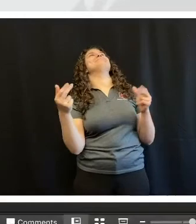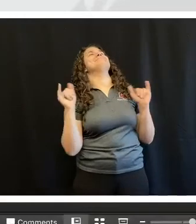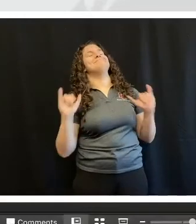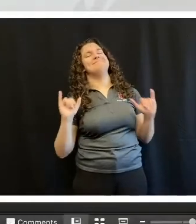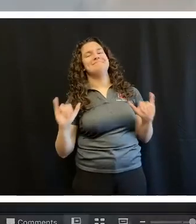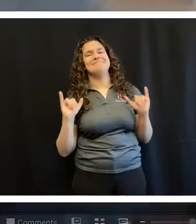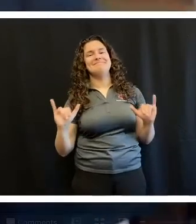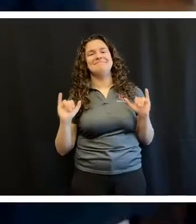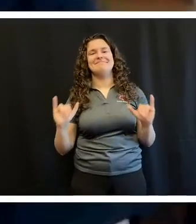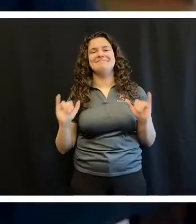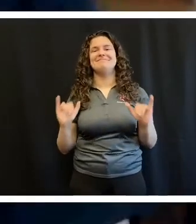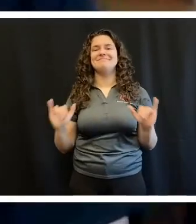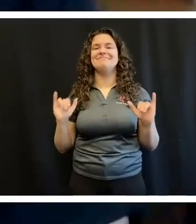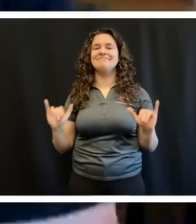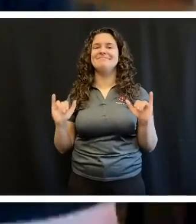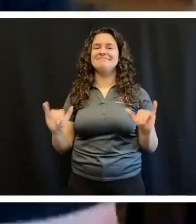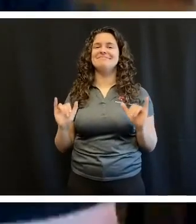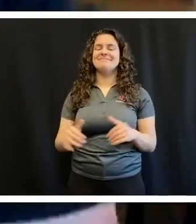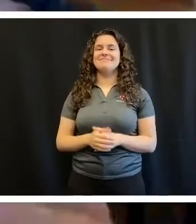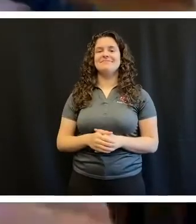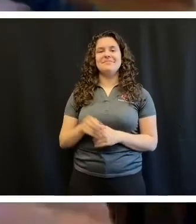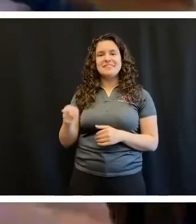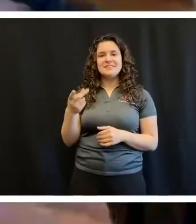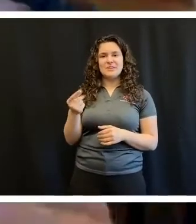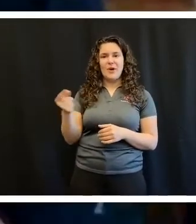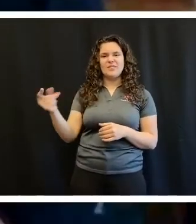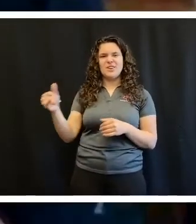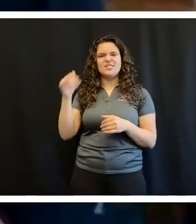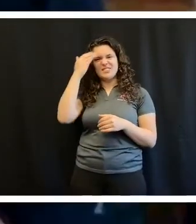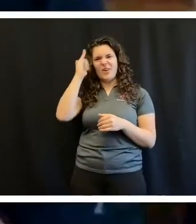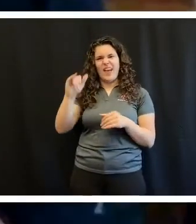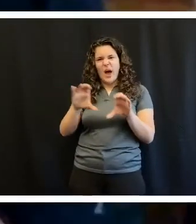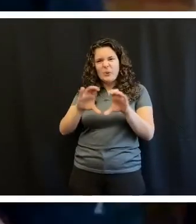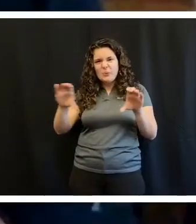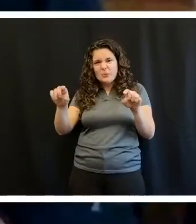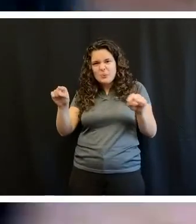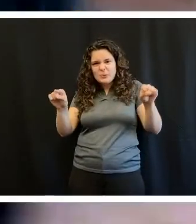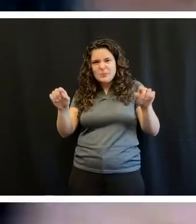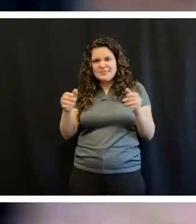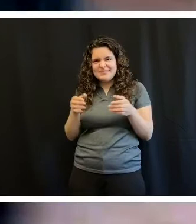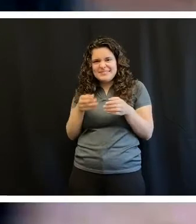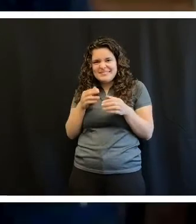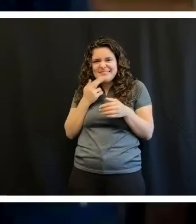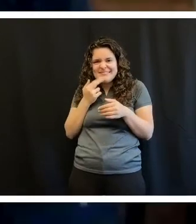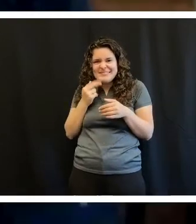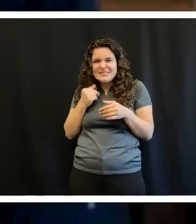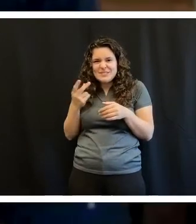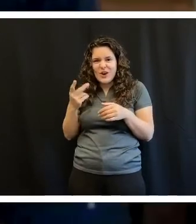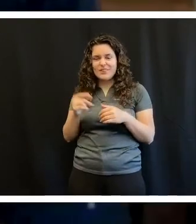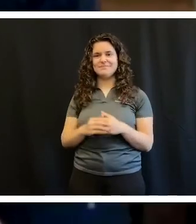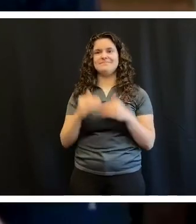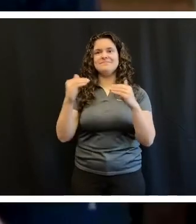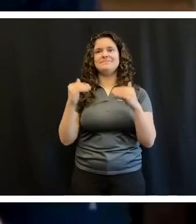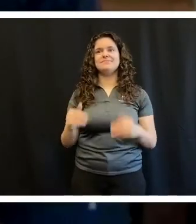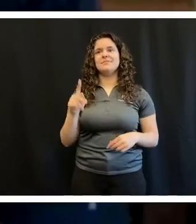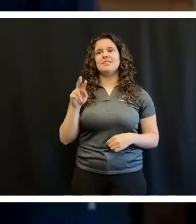There you go, wiener dog to wiener dog. Kristi Meeuwse back in Charleston, South Carolina,